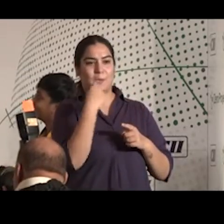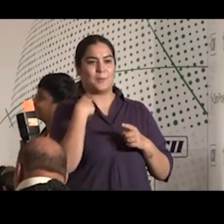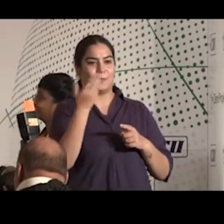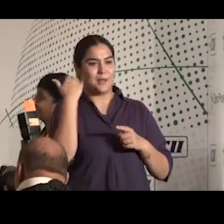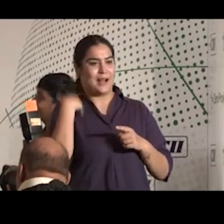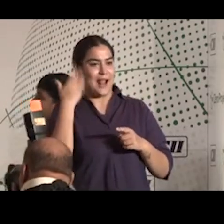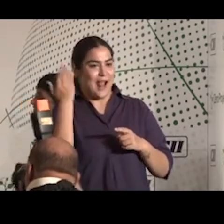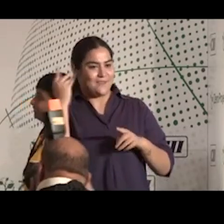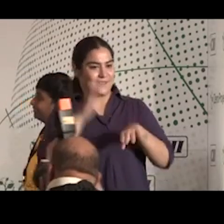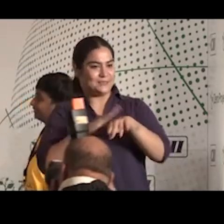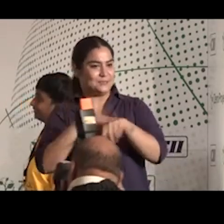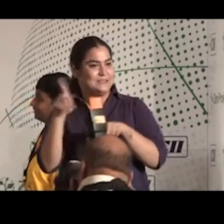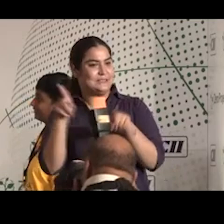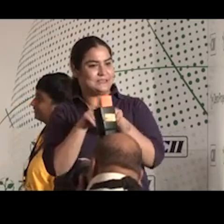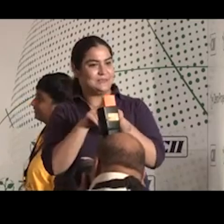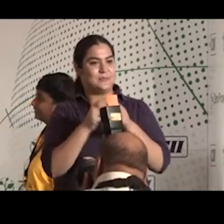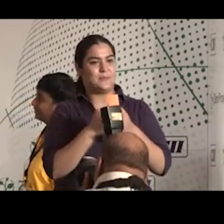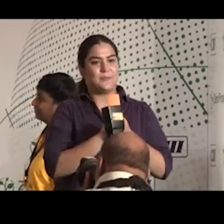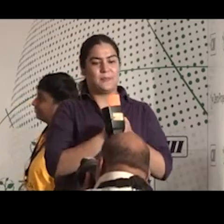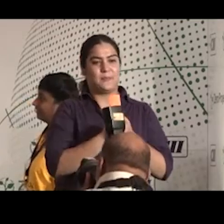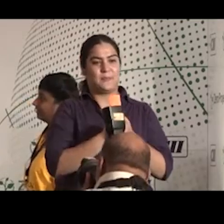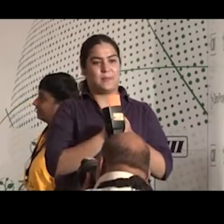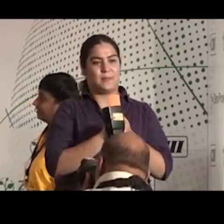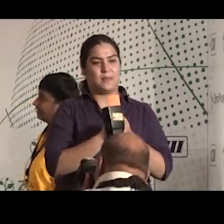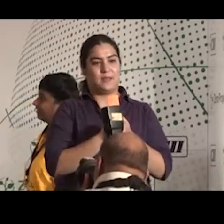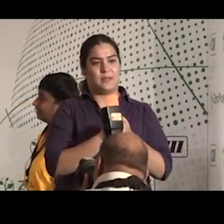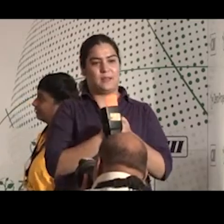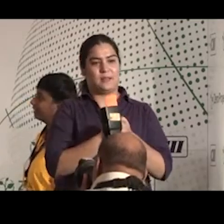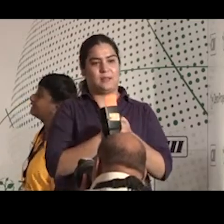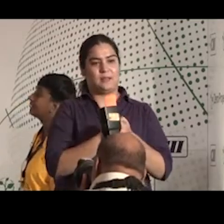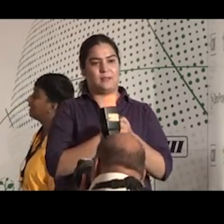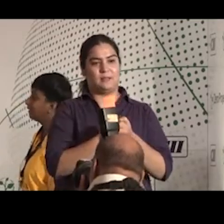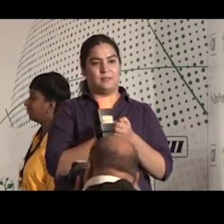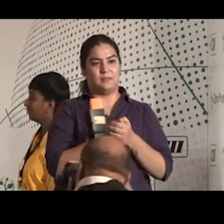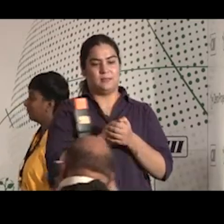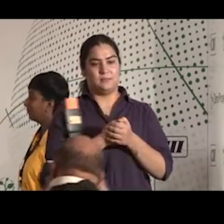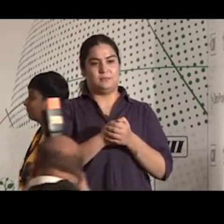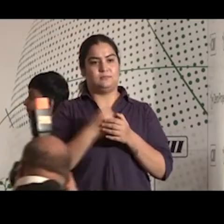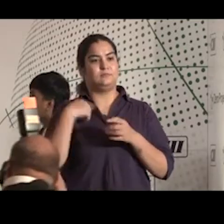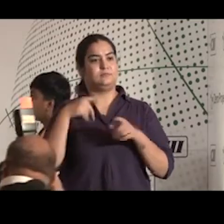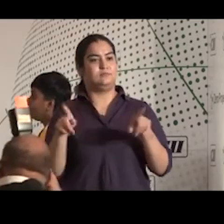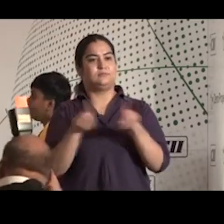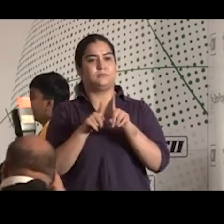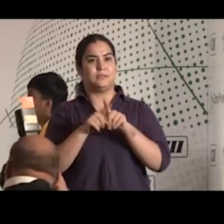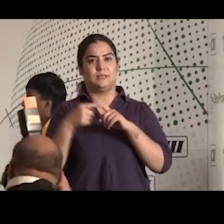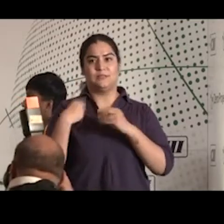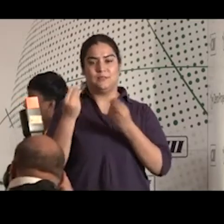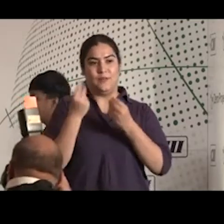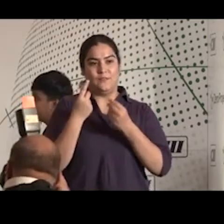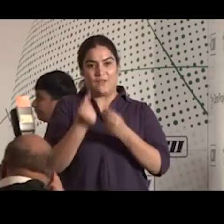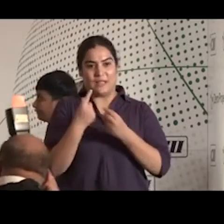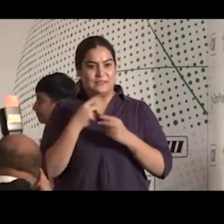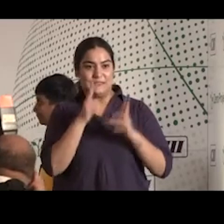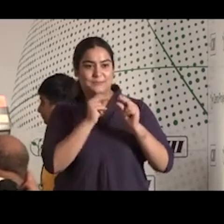okay, just want to introduce as instructed very strongly, very quick.